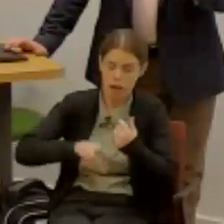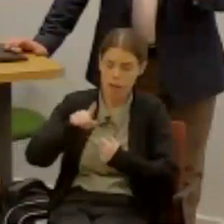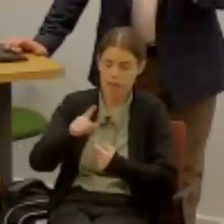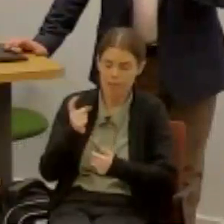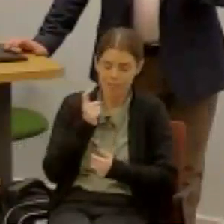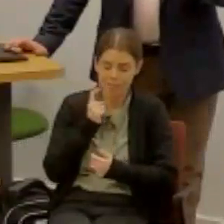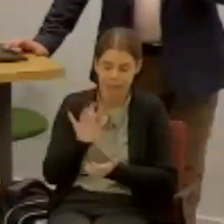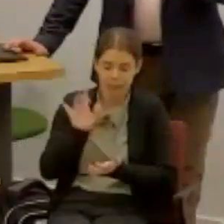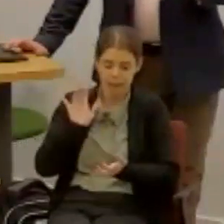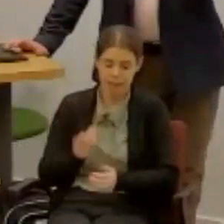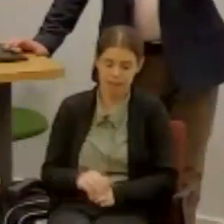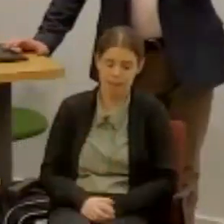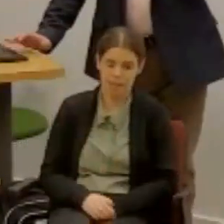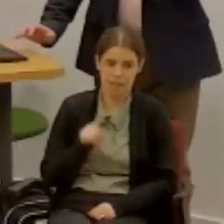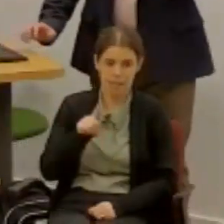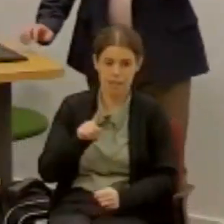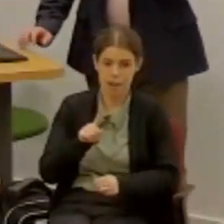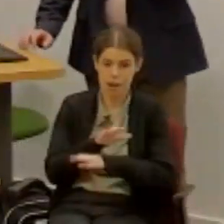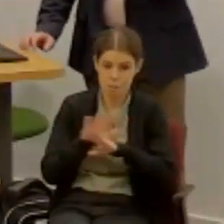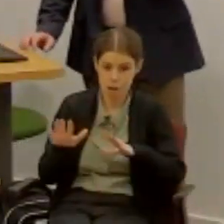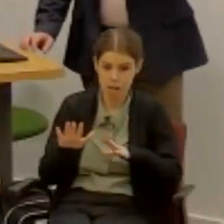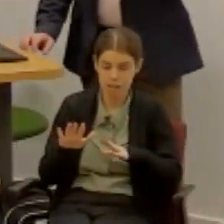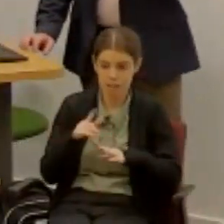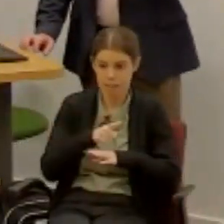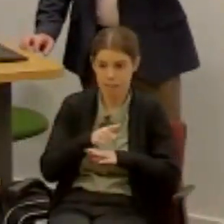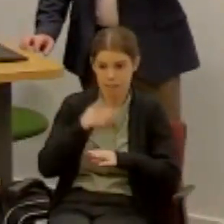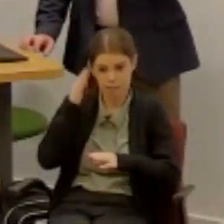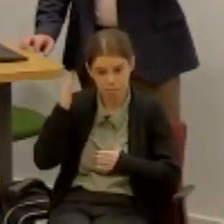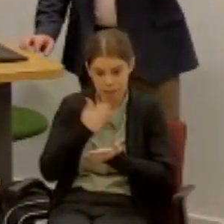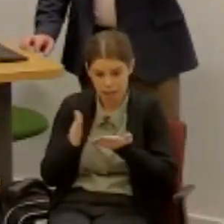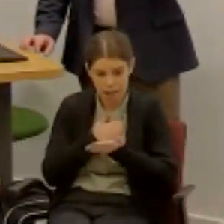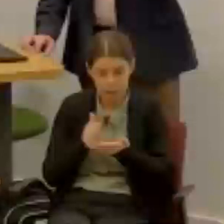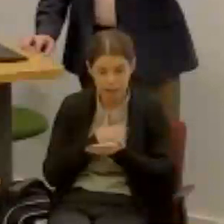So, if it makes perfect sense logical sense, we can all accept that the footballers would